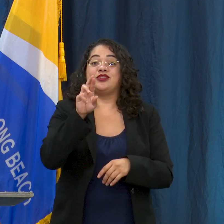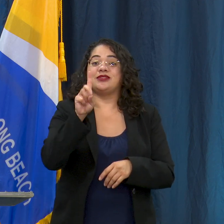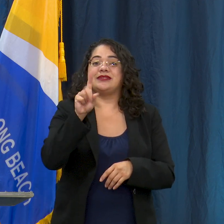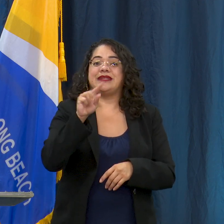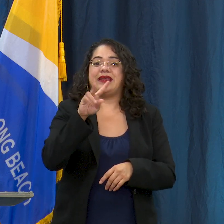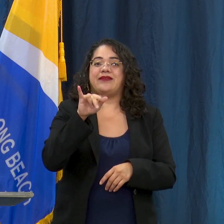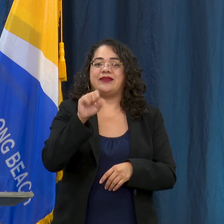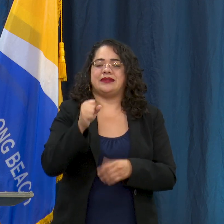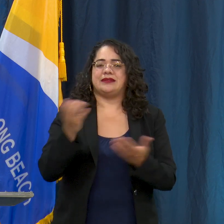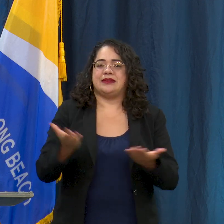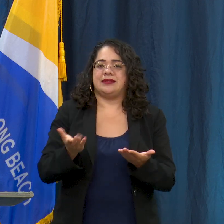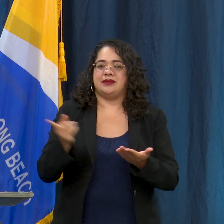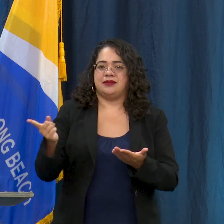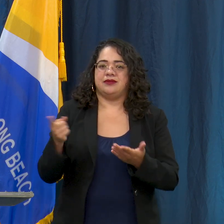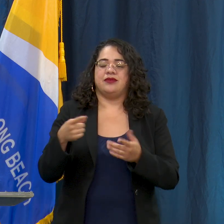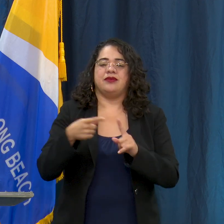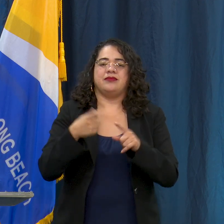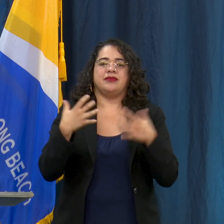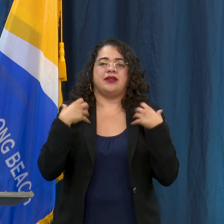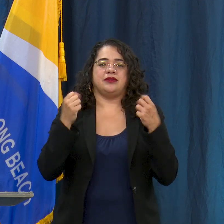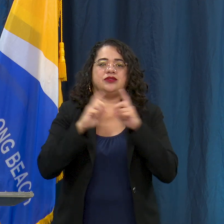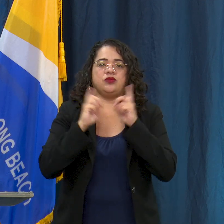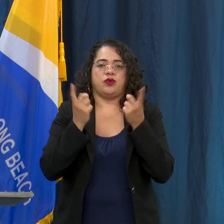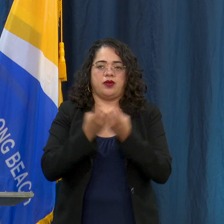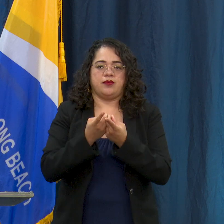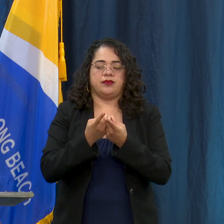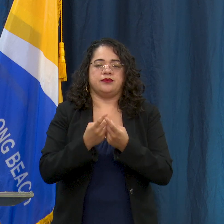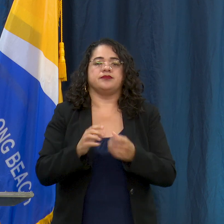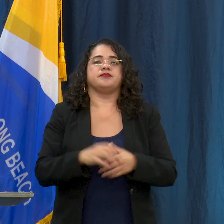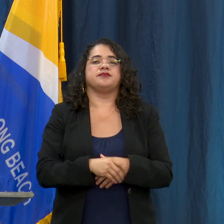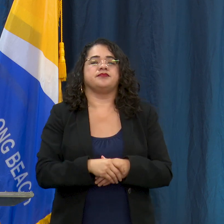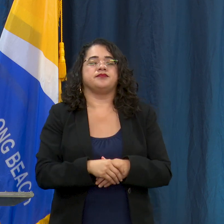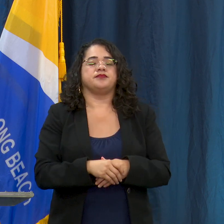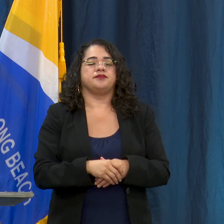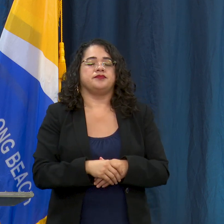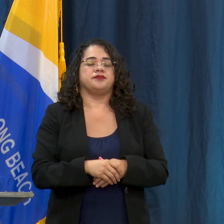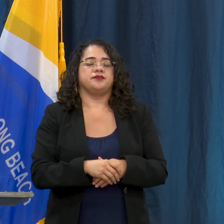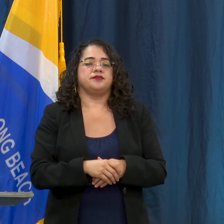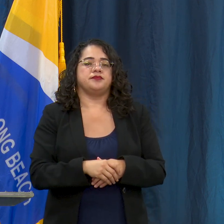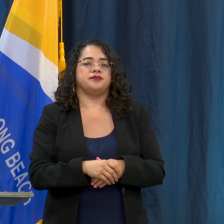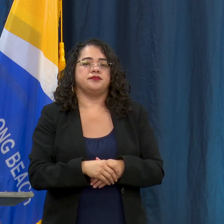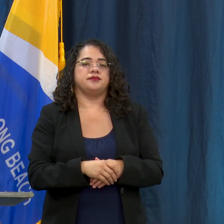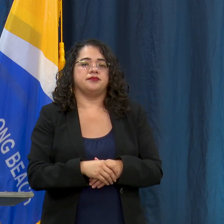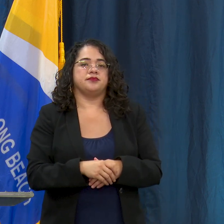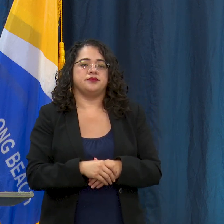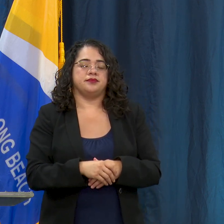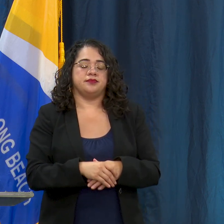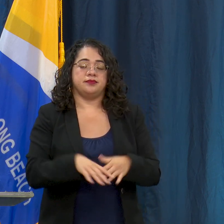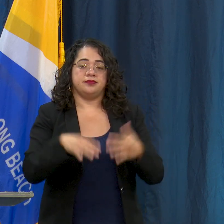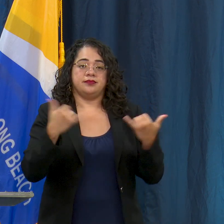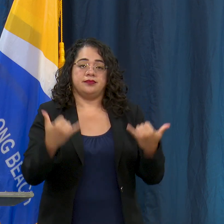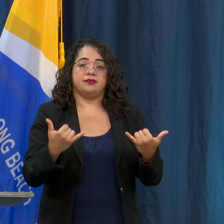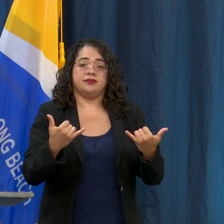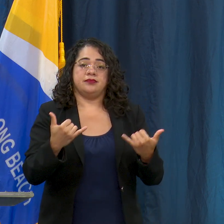a fuller update after my initial remarks. Also on Thursday, every few weeks we do a